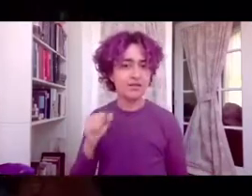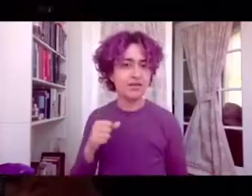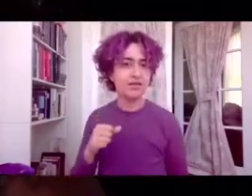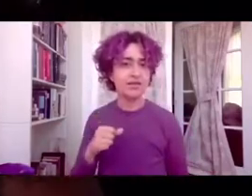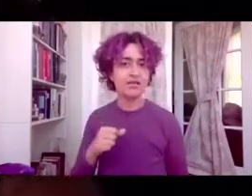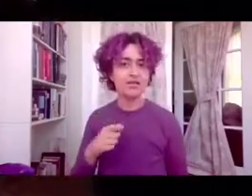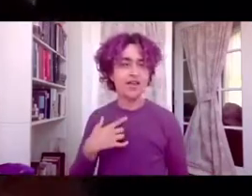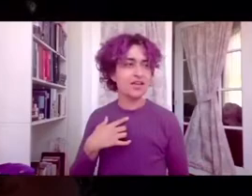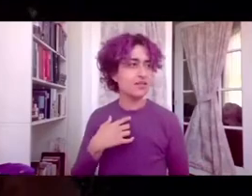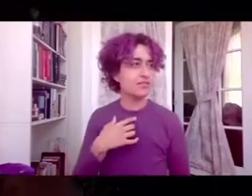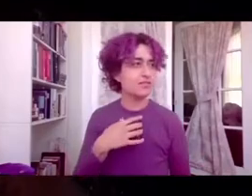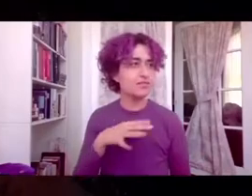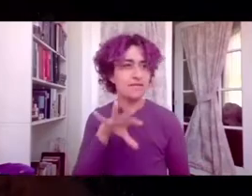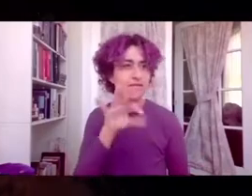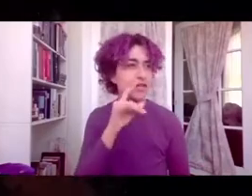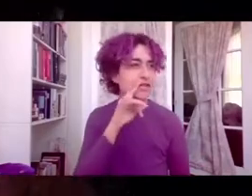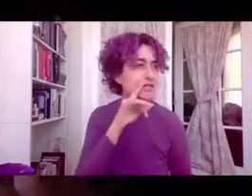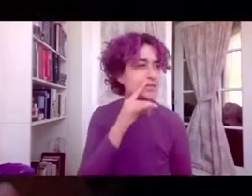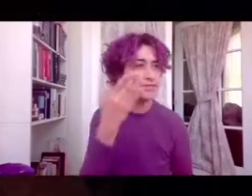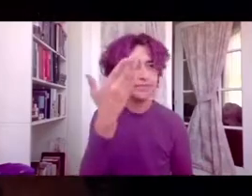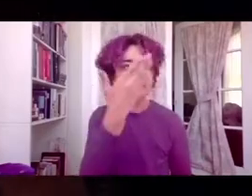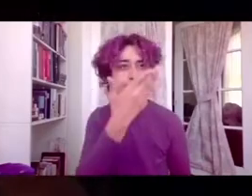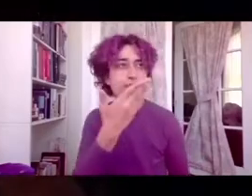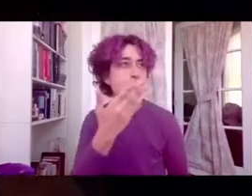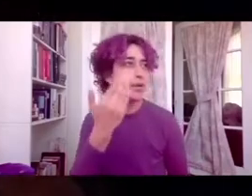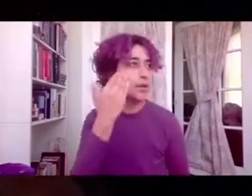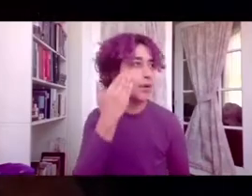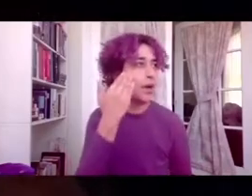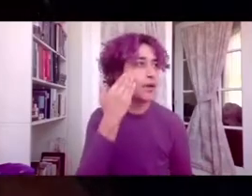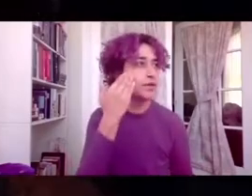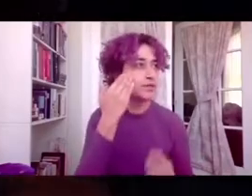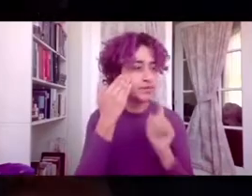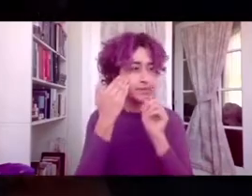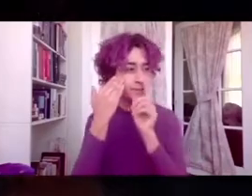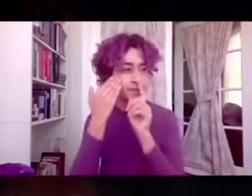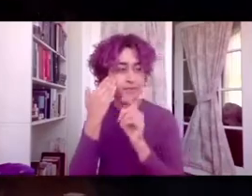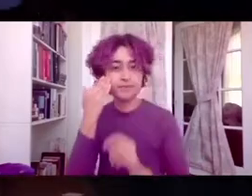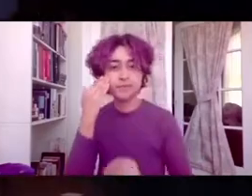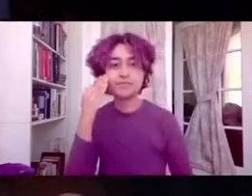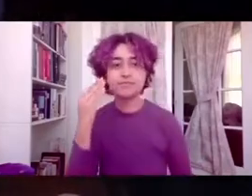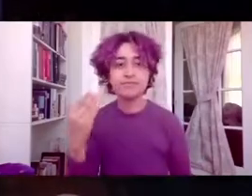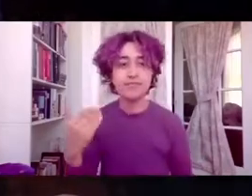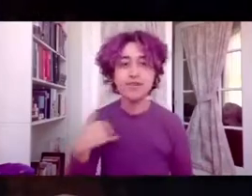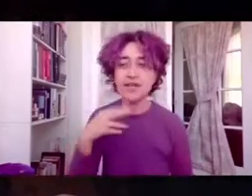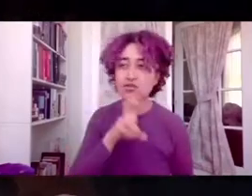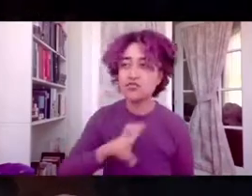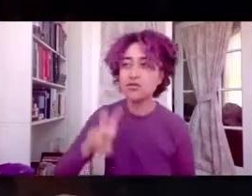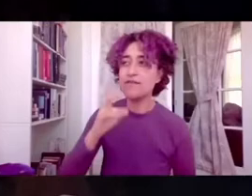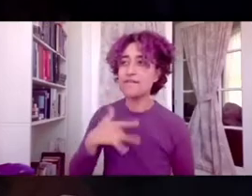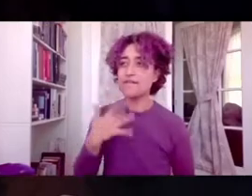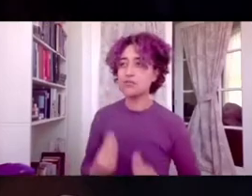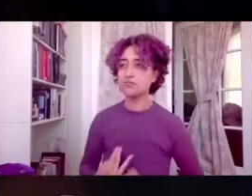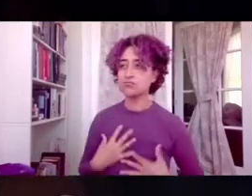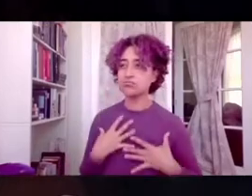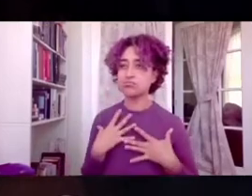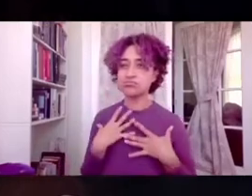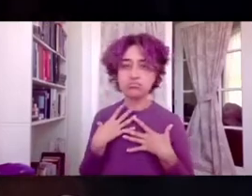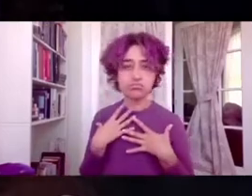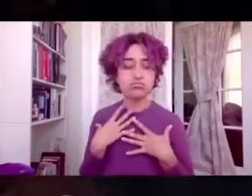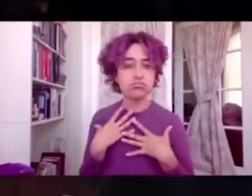tapped into some kind of invisible knowledge or blood memory. And it has traveled with me through my DNA.